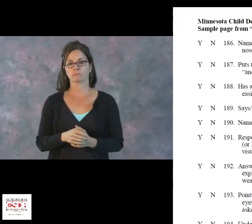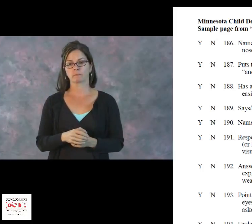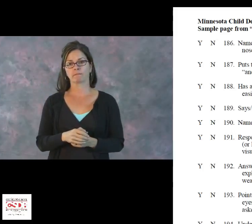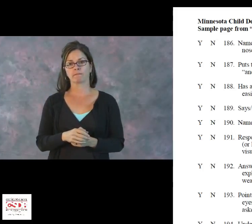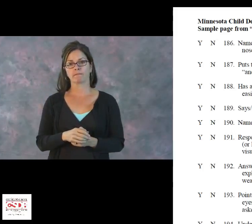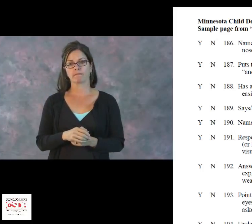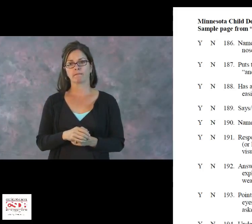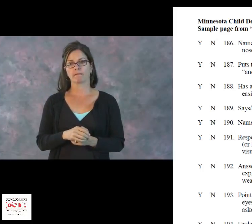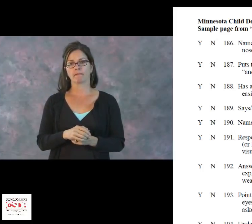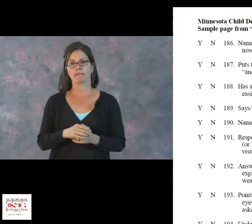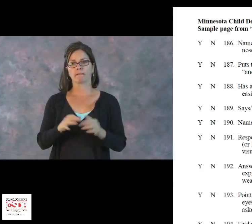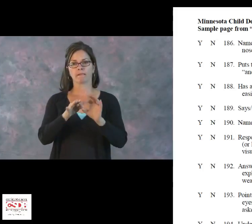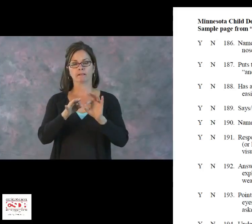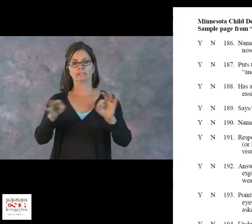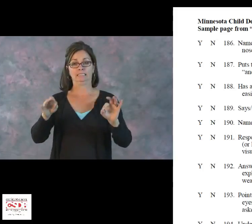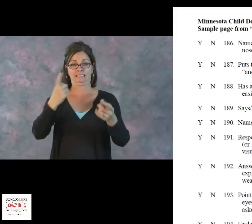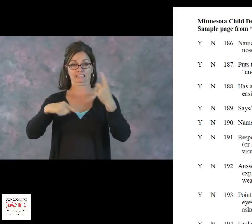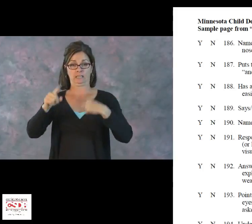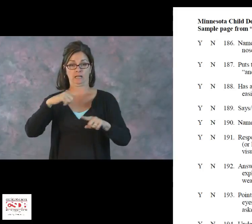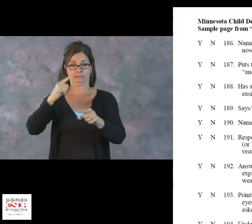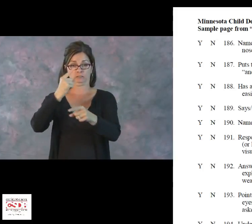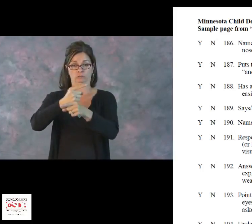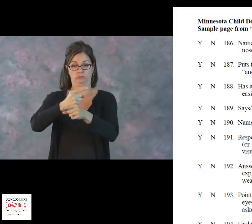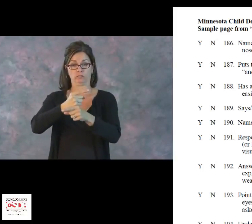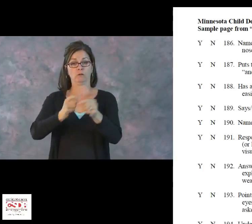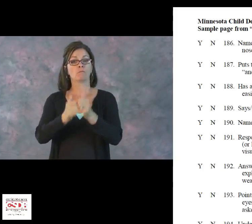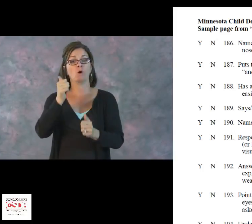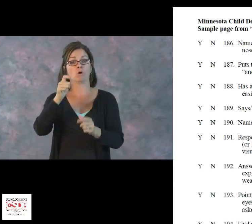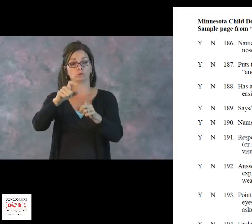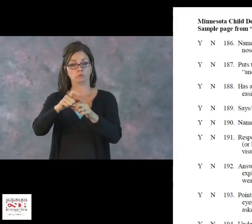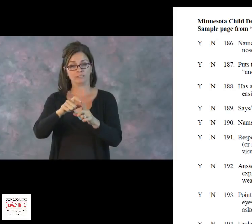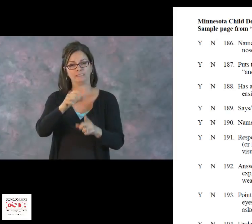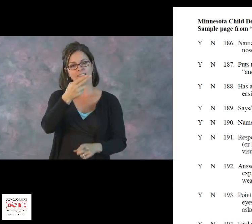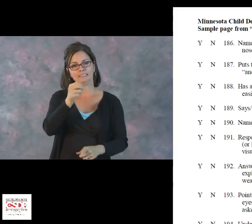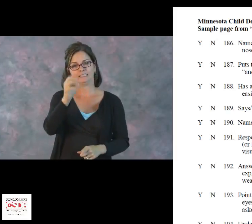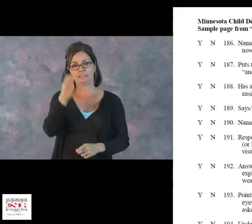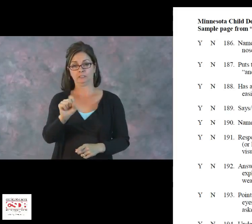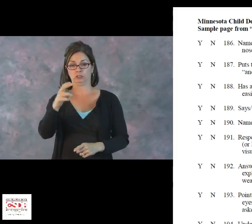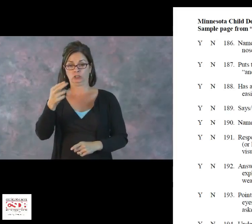"Says/signs correctly most words he/she uses."